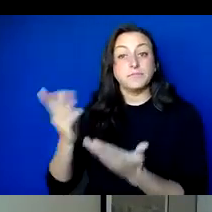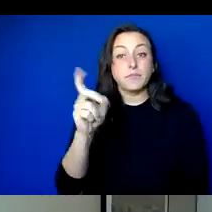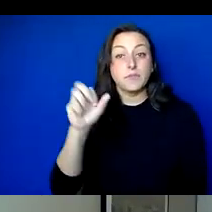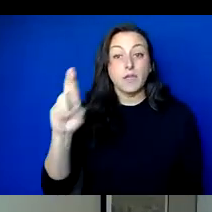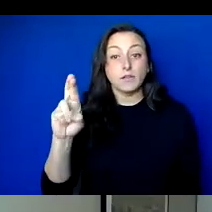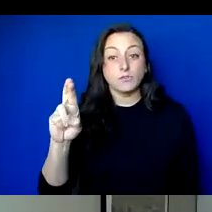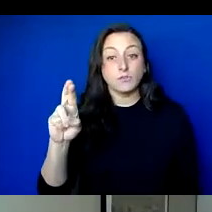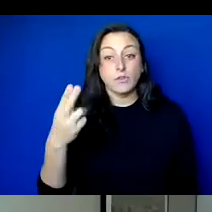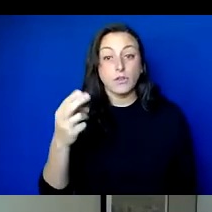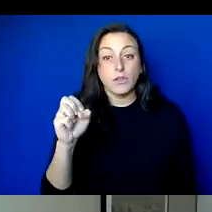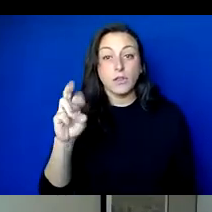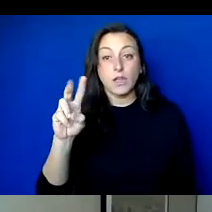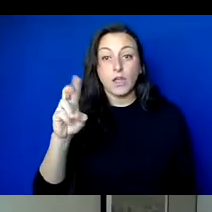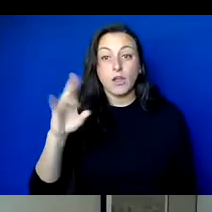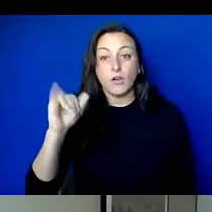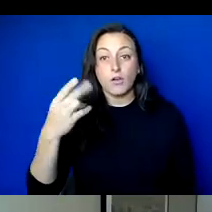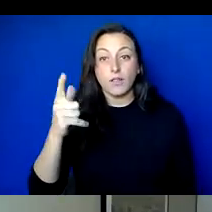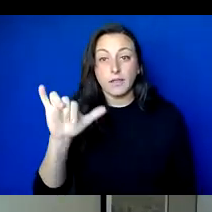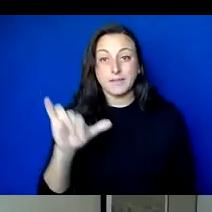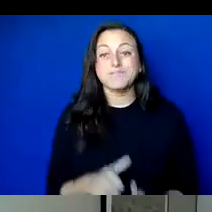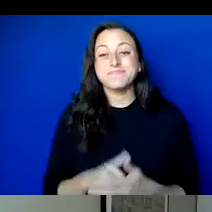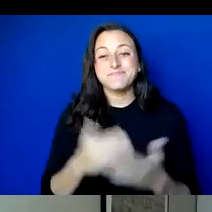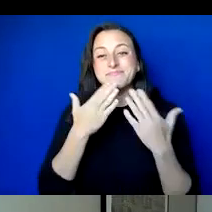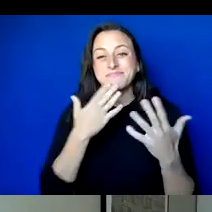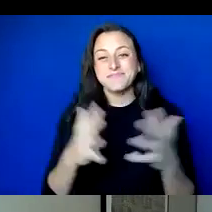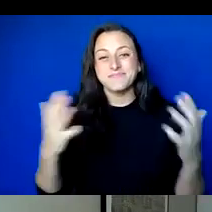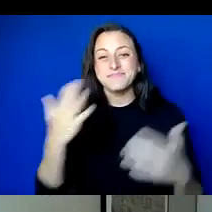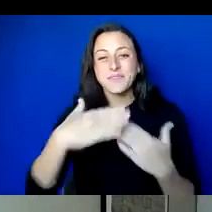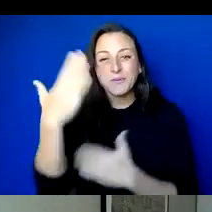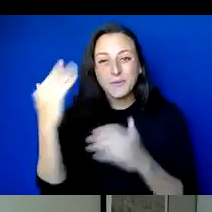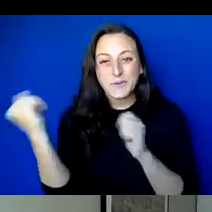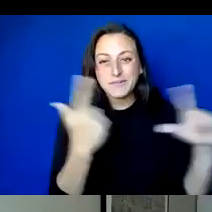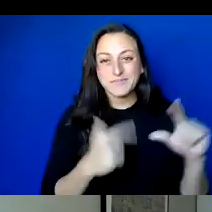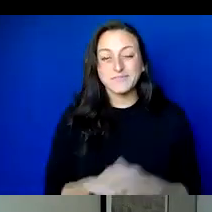Dr. Herlihy: Great, thank you so much. Good morning everyone. So first to start